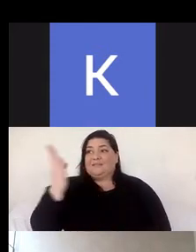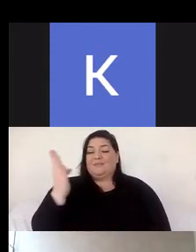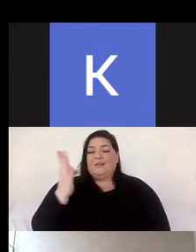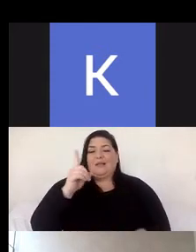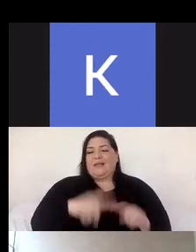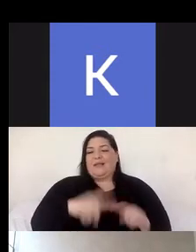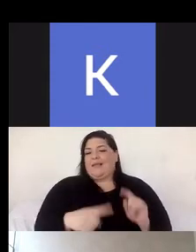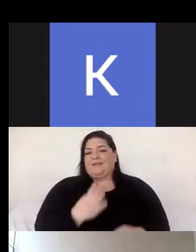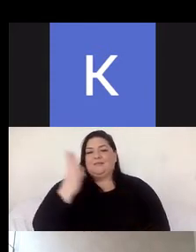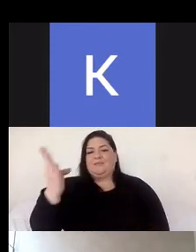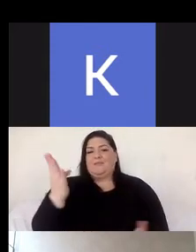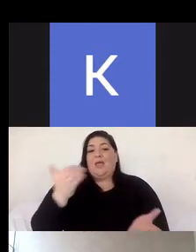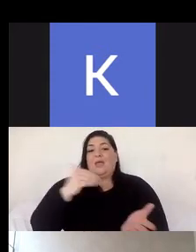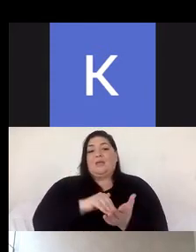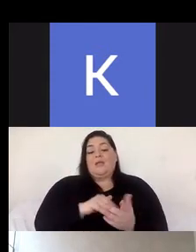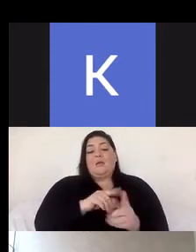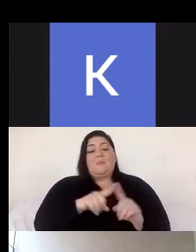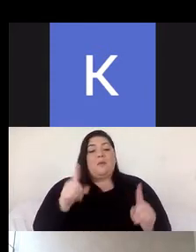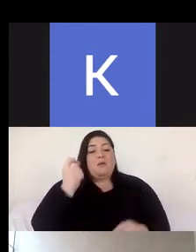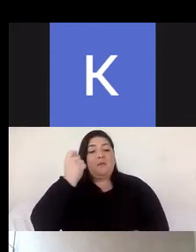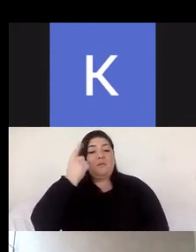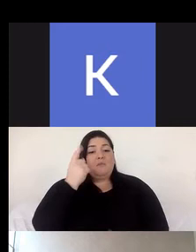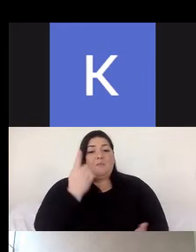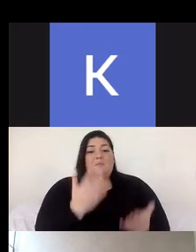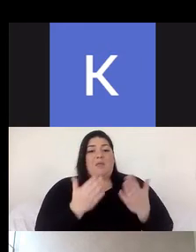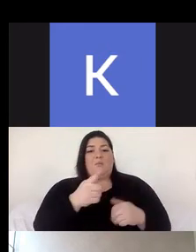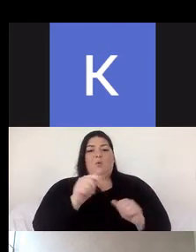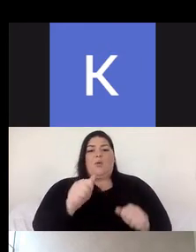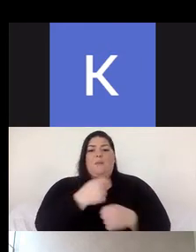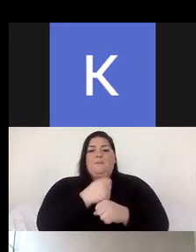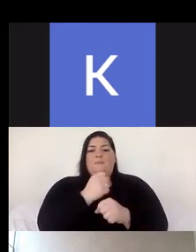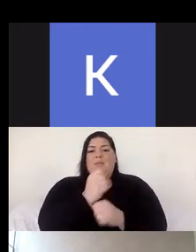However, you can sometimes make changes to specific pieces